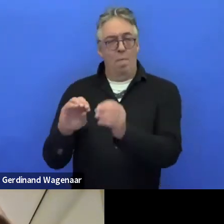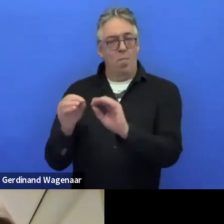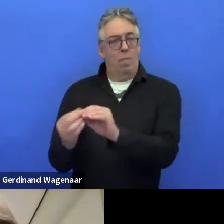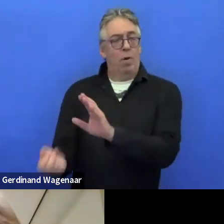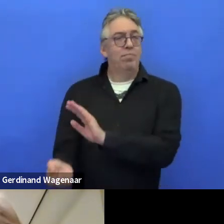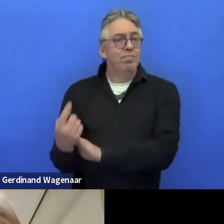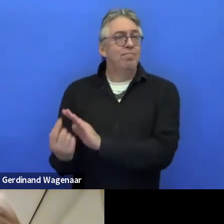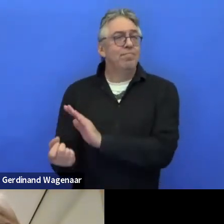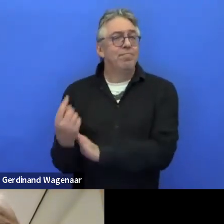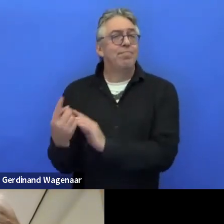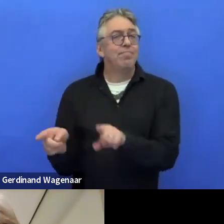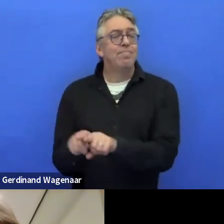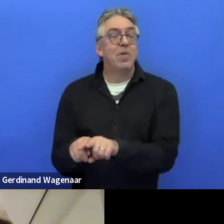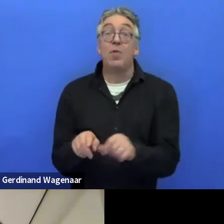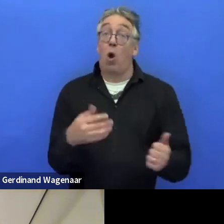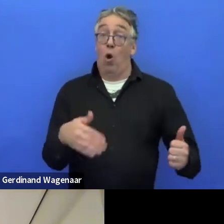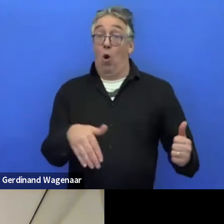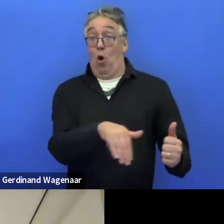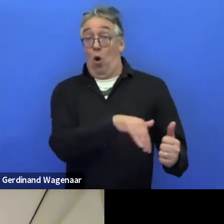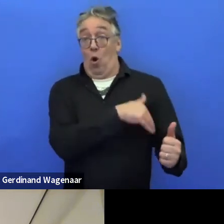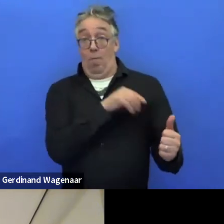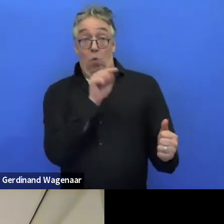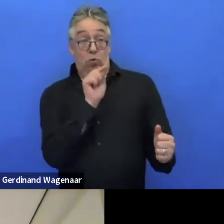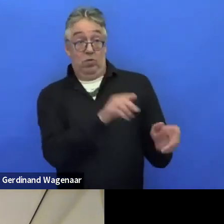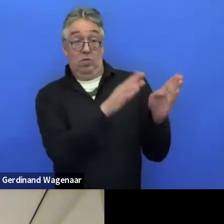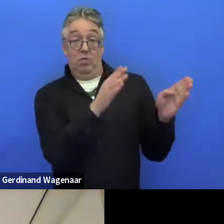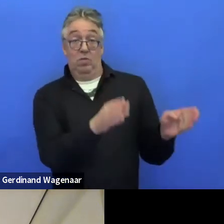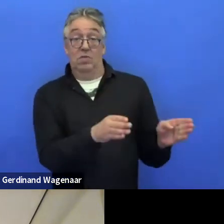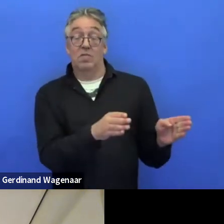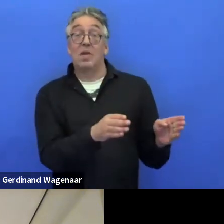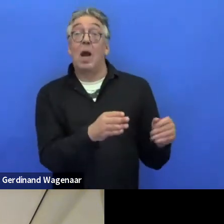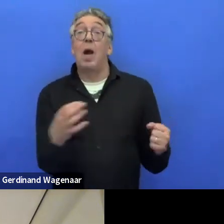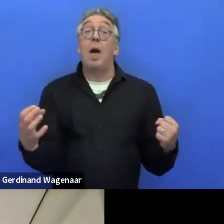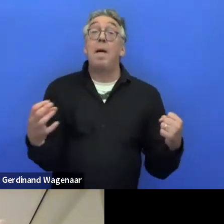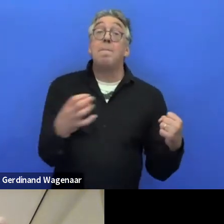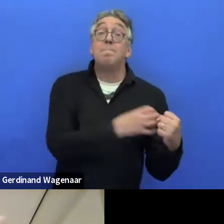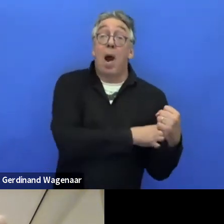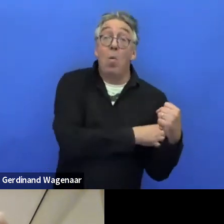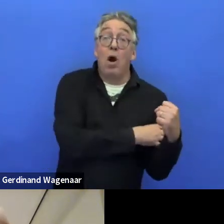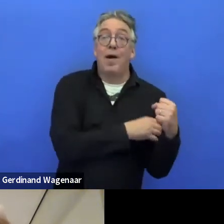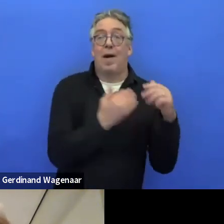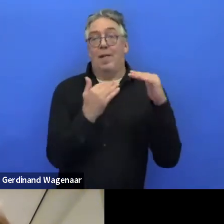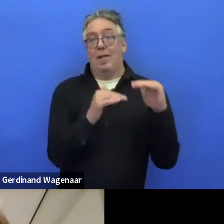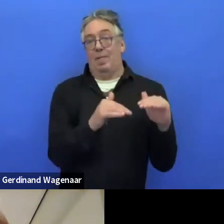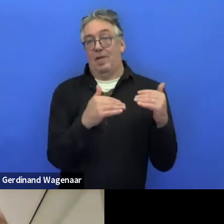that the Ombudsman has a very limited mandate on maladministration and the case you're describing